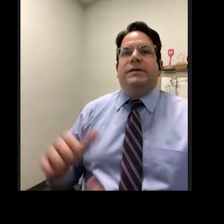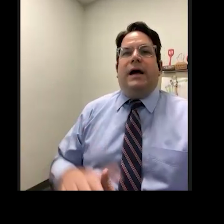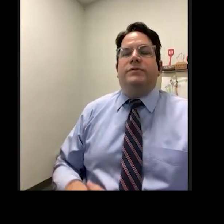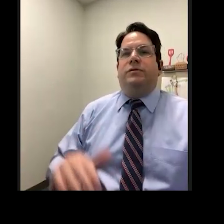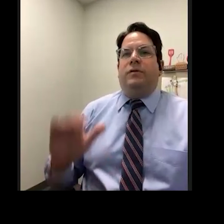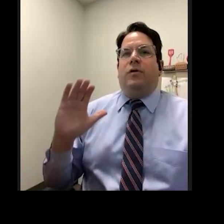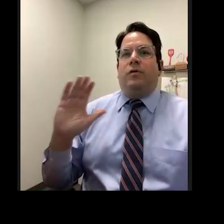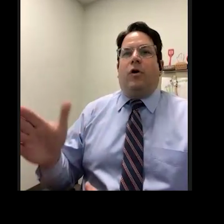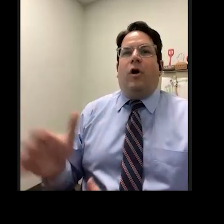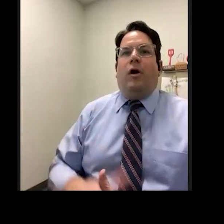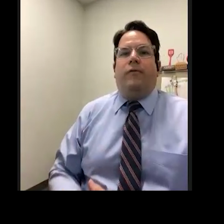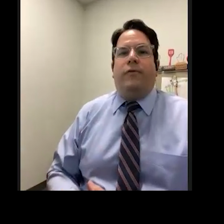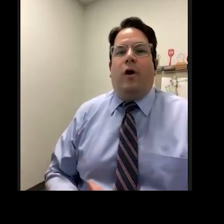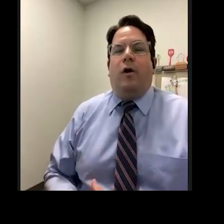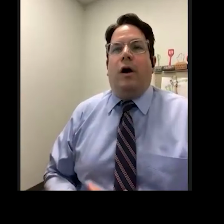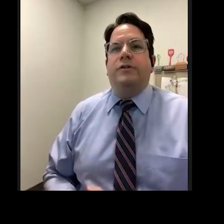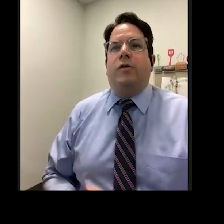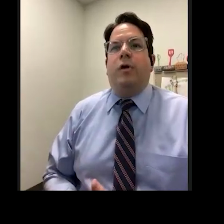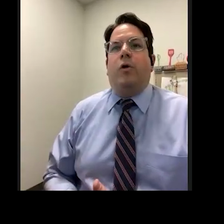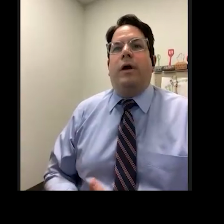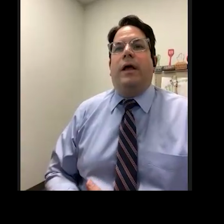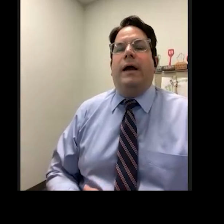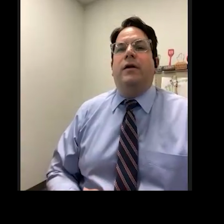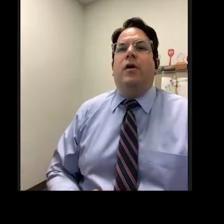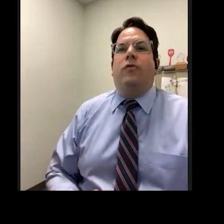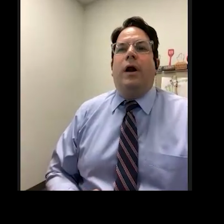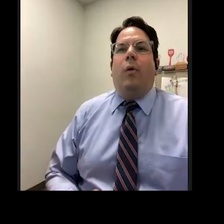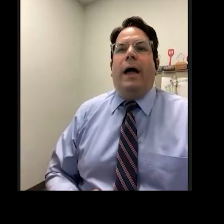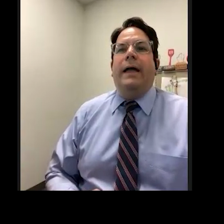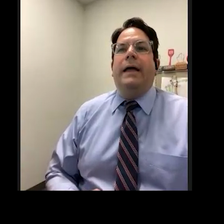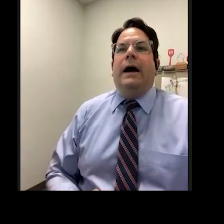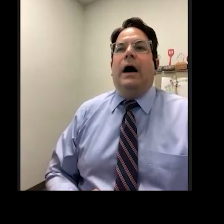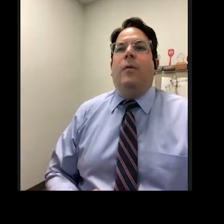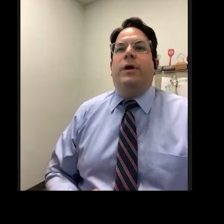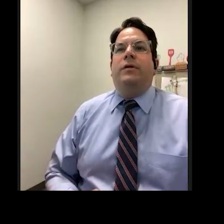Many times, they'll call our general inquiry line right away.